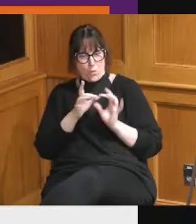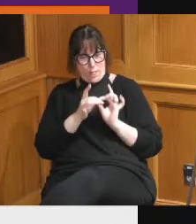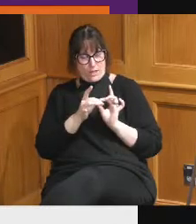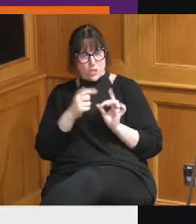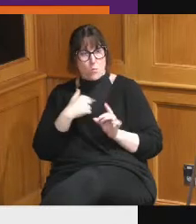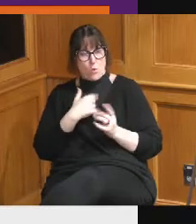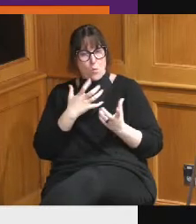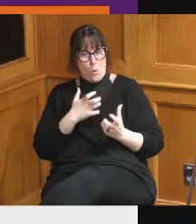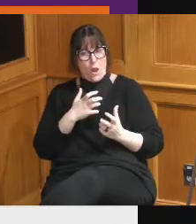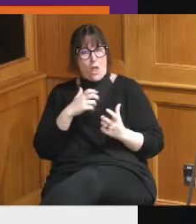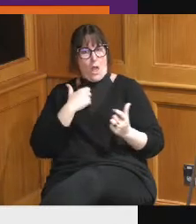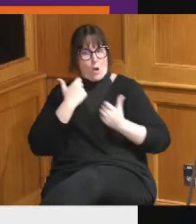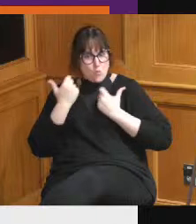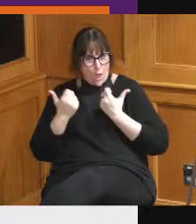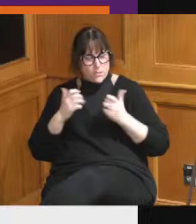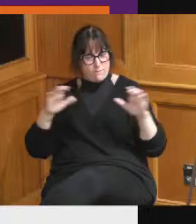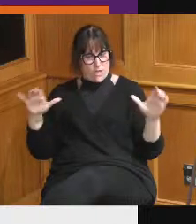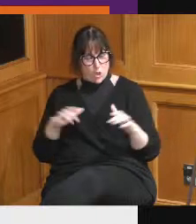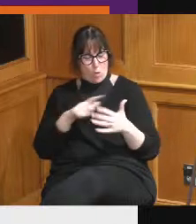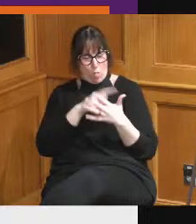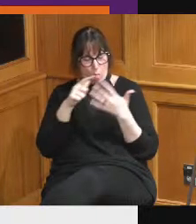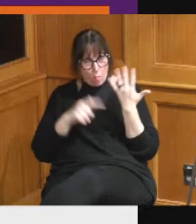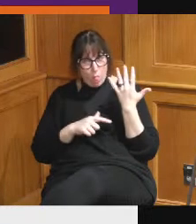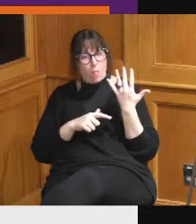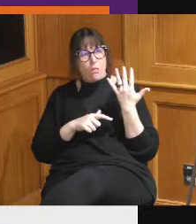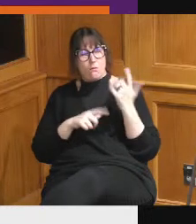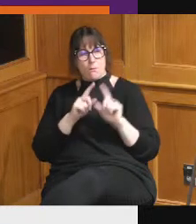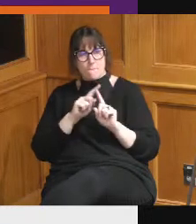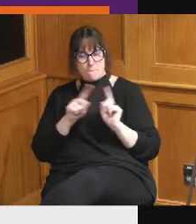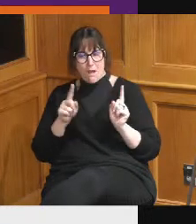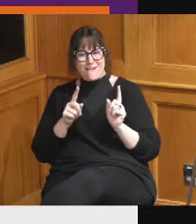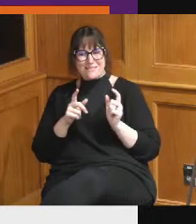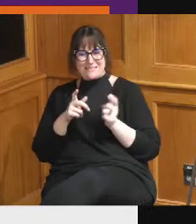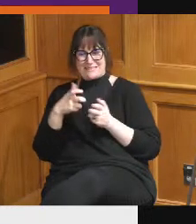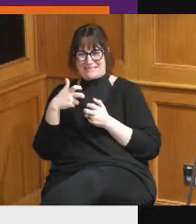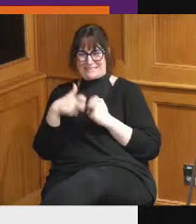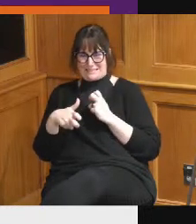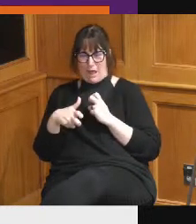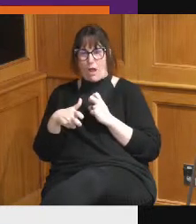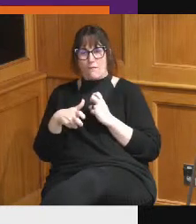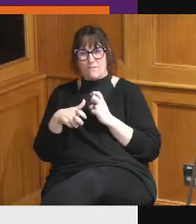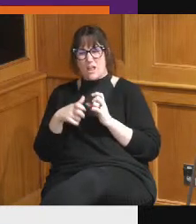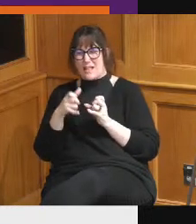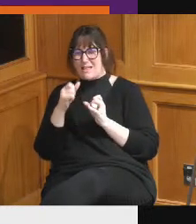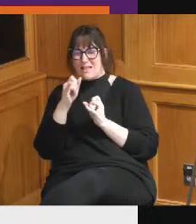to be aggressive but I think I think it is it's hard to read but it's sort of the last third of